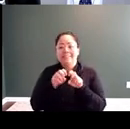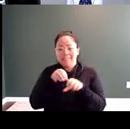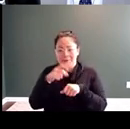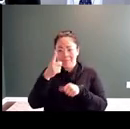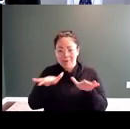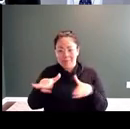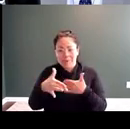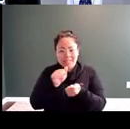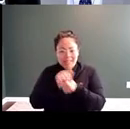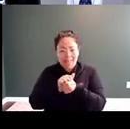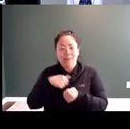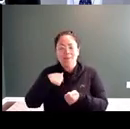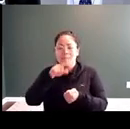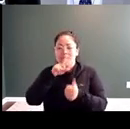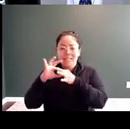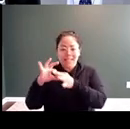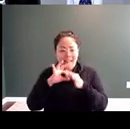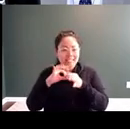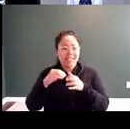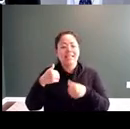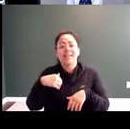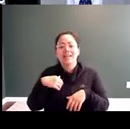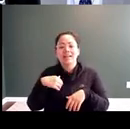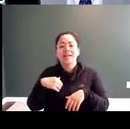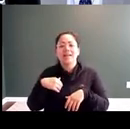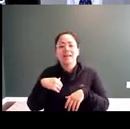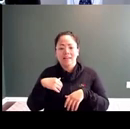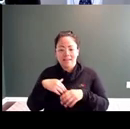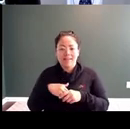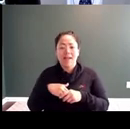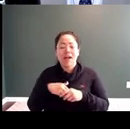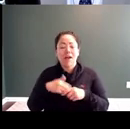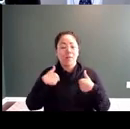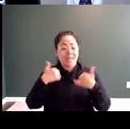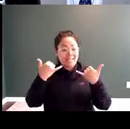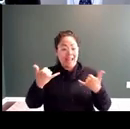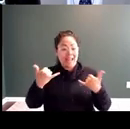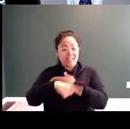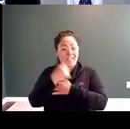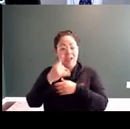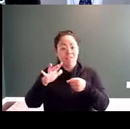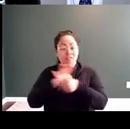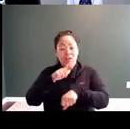and we're very connected and had deep relationships. And we now, today, are full-time staff of 46.